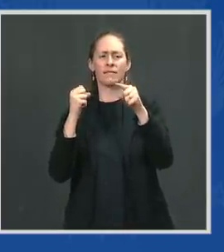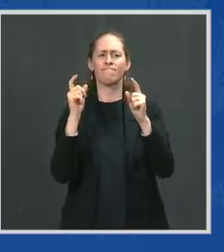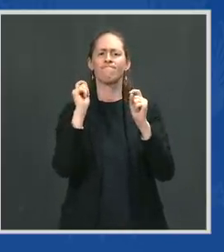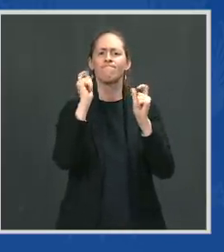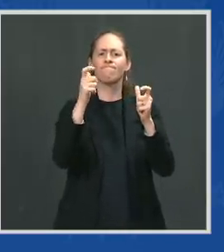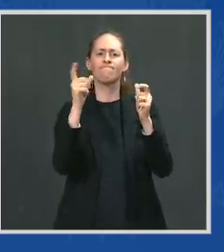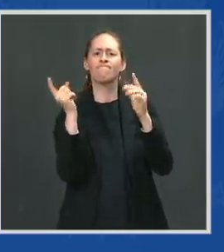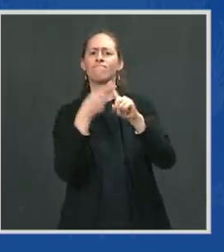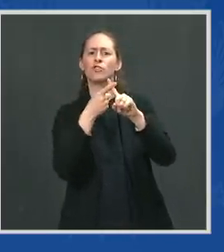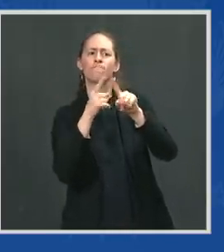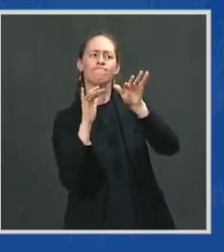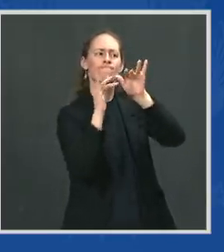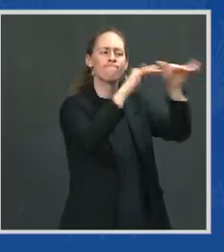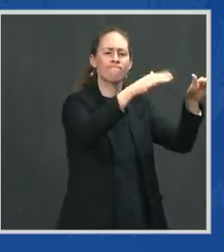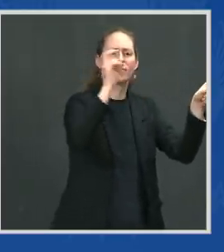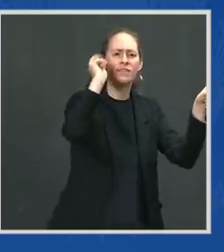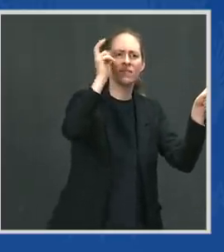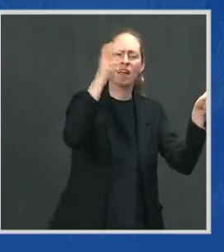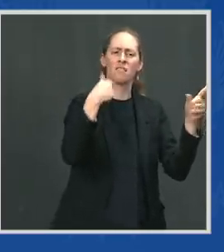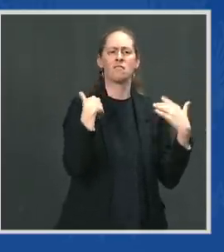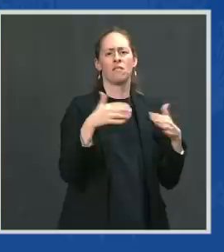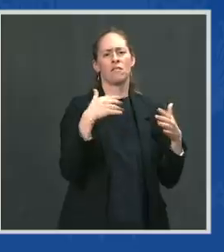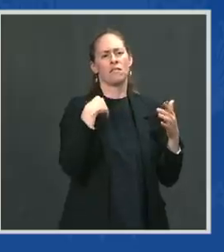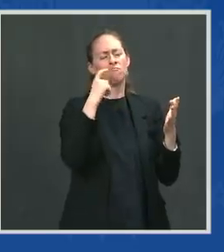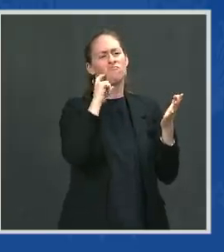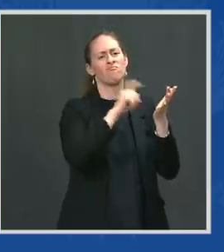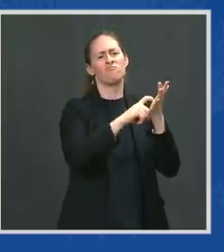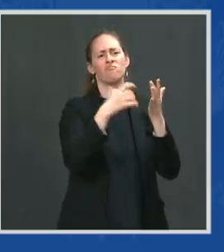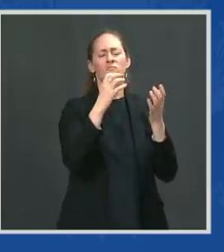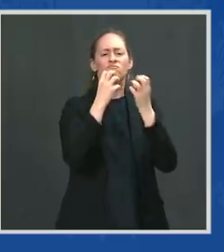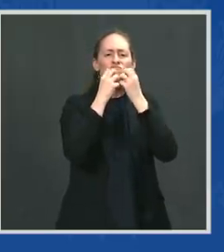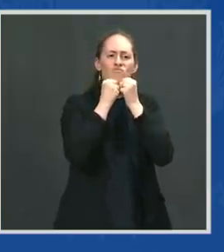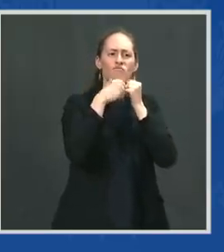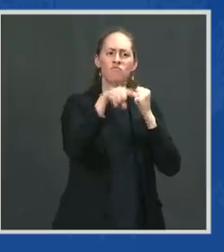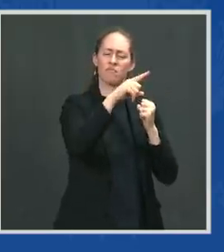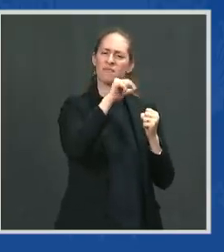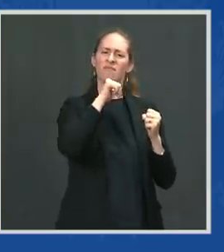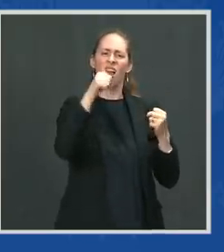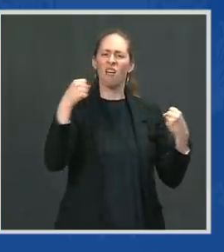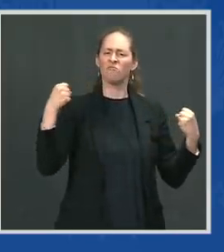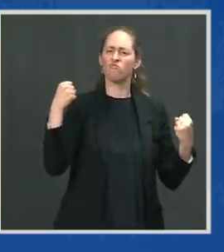They've never wavered in their resolve. They've paid a tremendous price on our behalf.